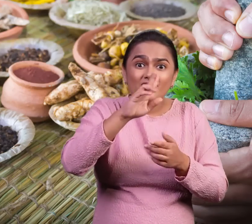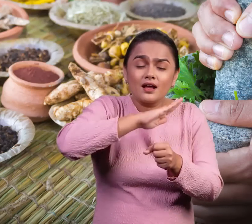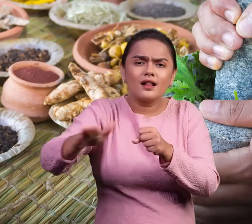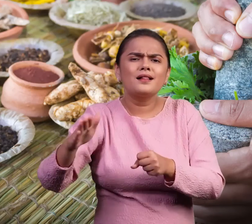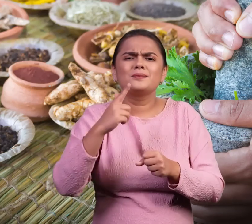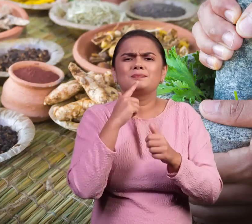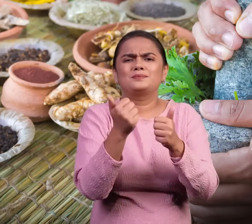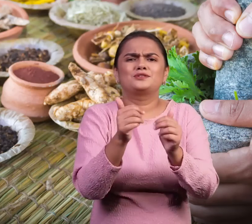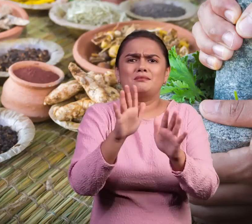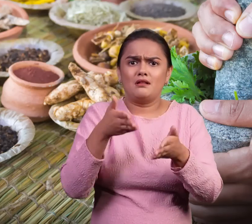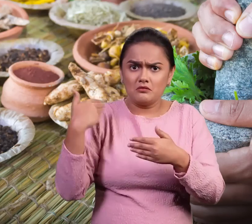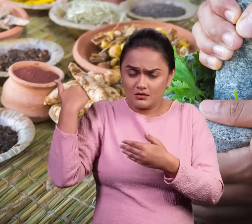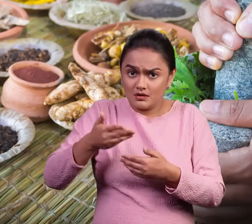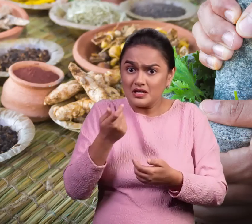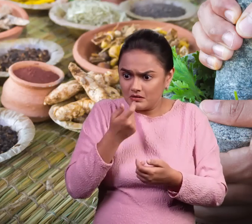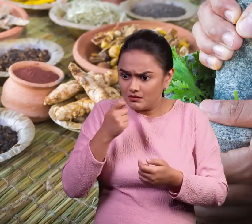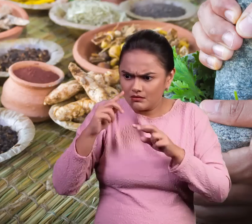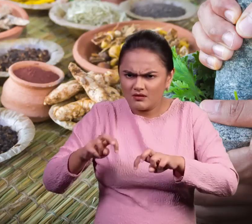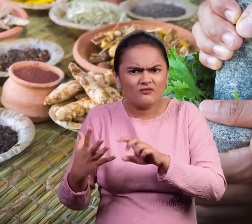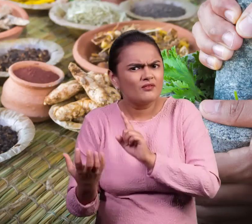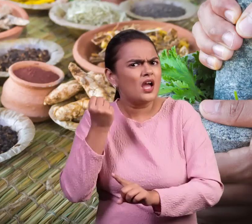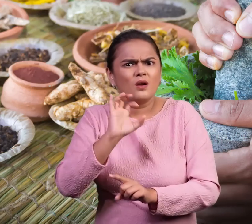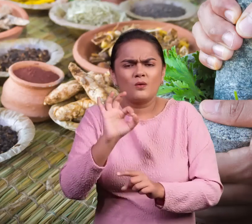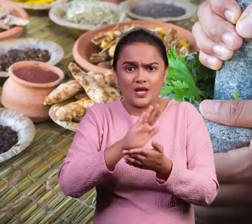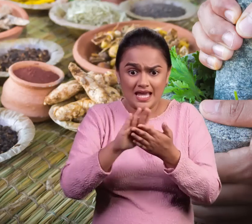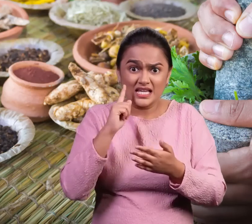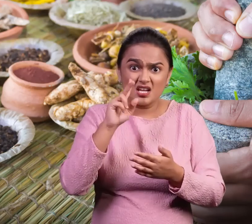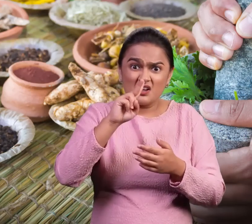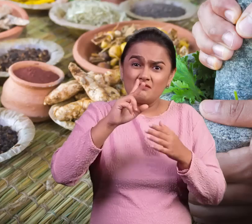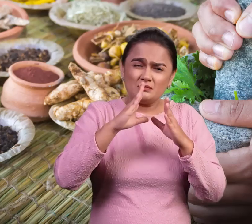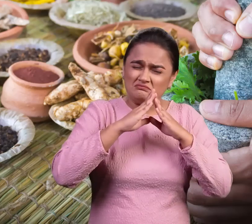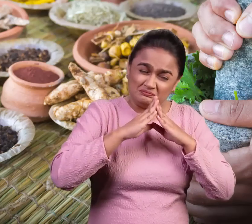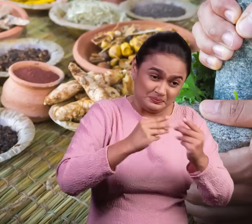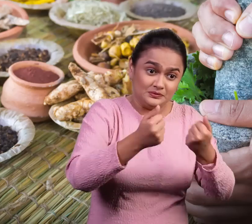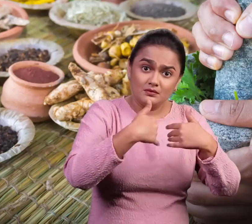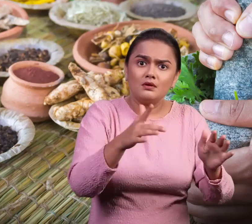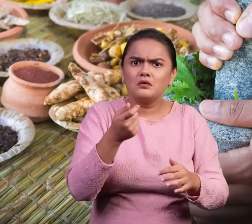There is no medicine that can completely cure HIV.